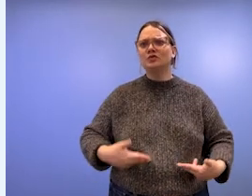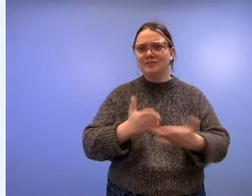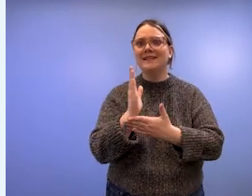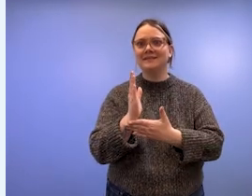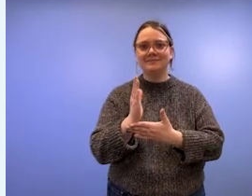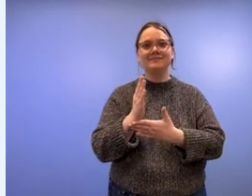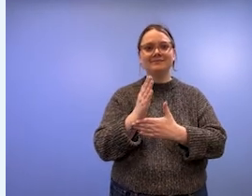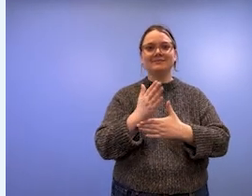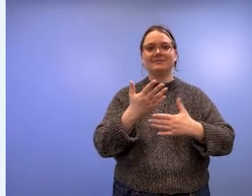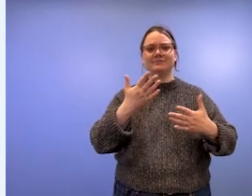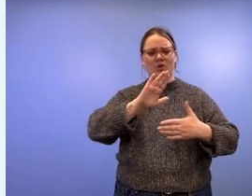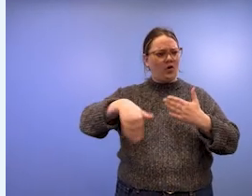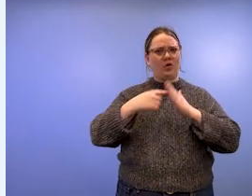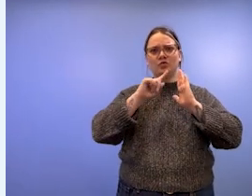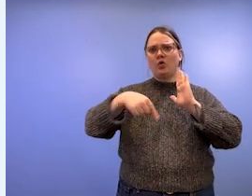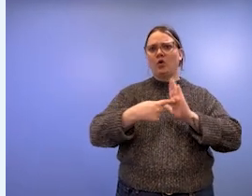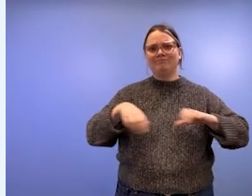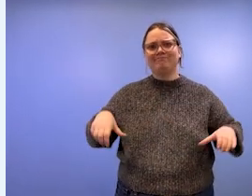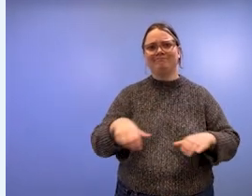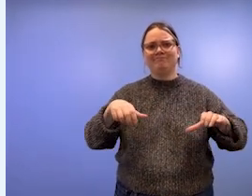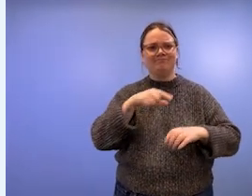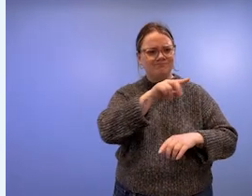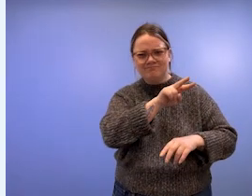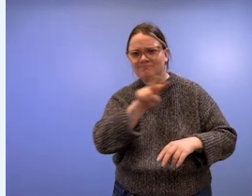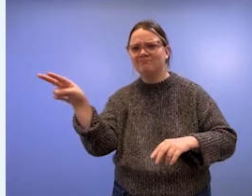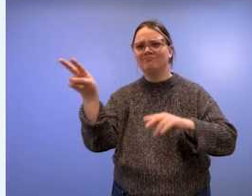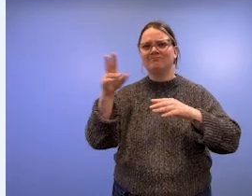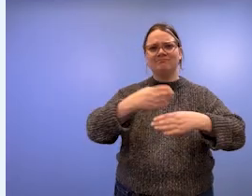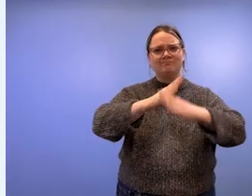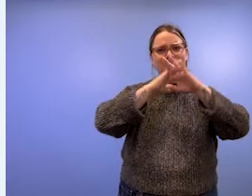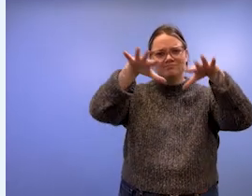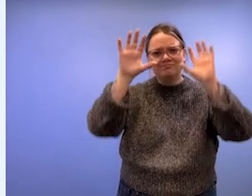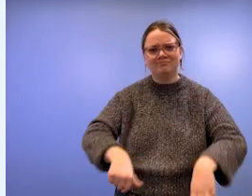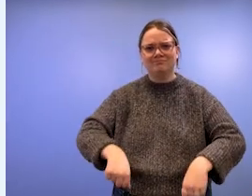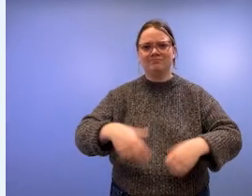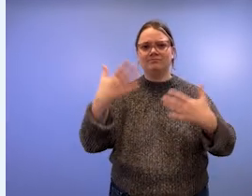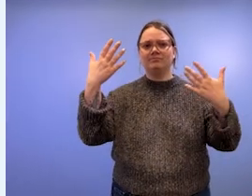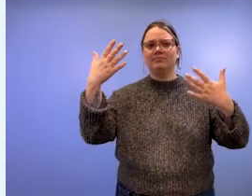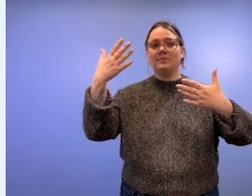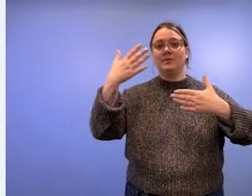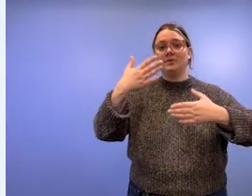and we all have a role to play in identifying and removing barriers. And so accessibility barriers